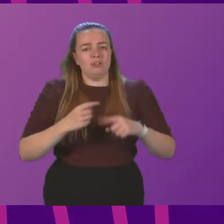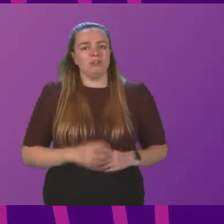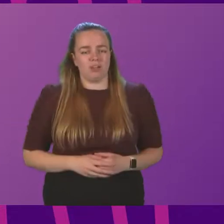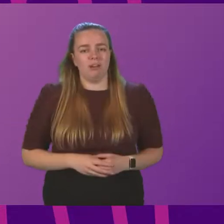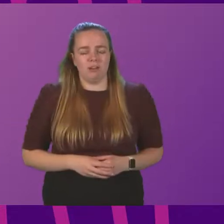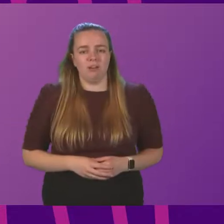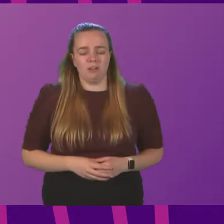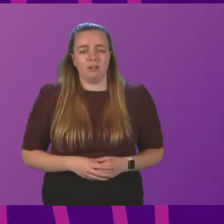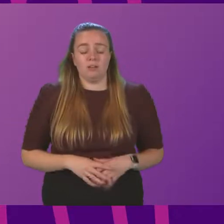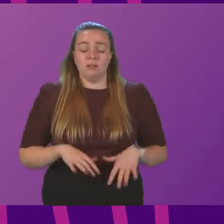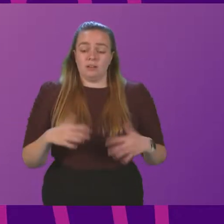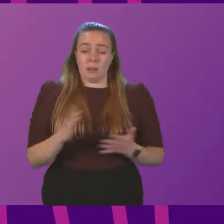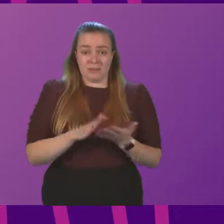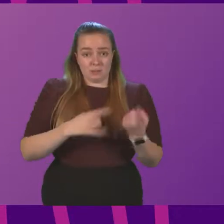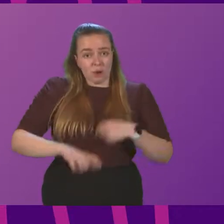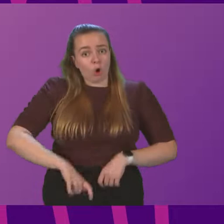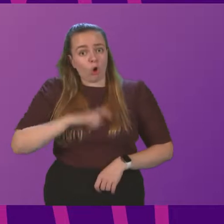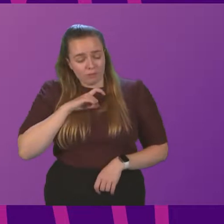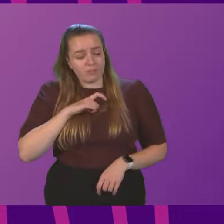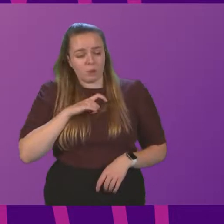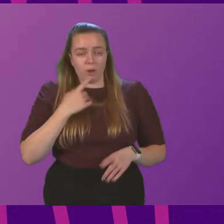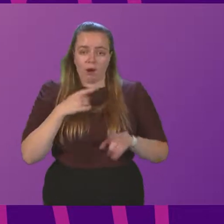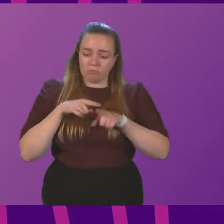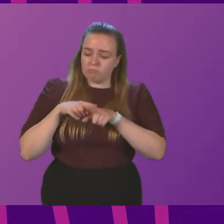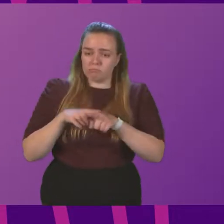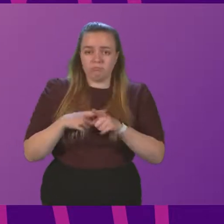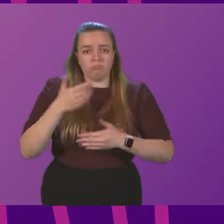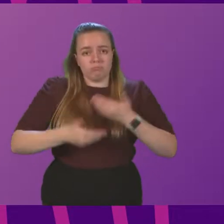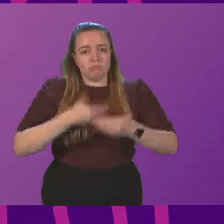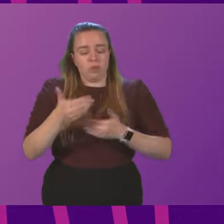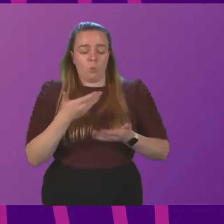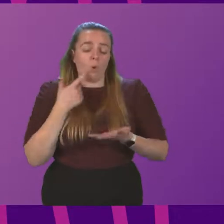We are therefore confident that we continue to be on track. We will offer vaccines to what were